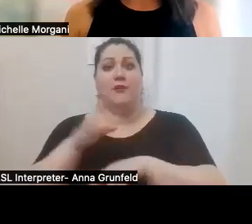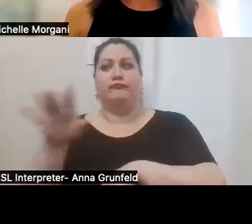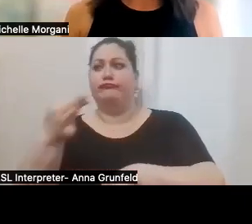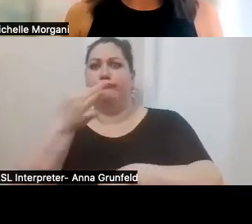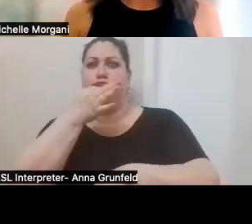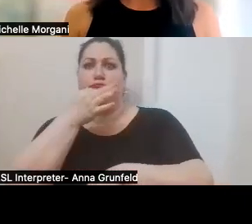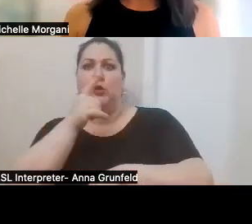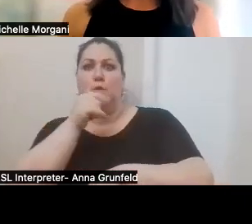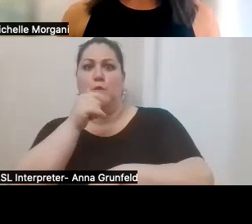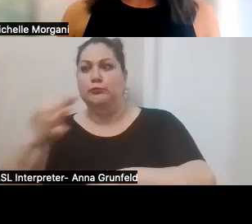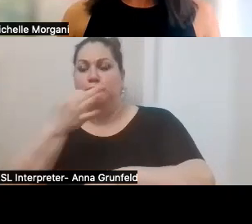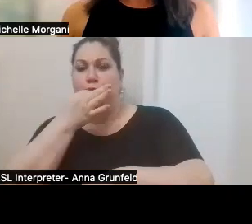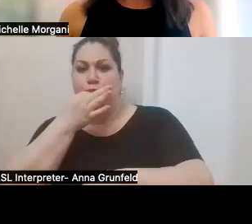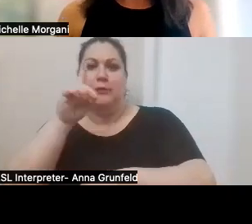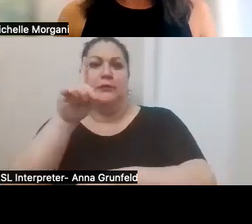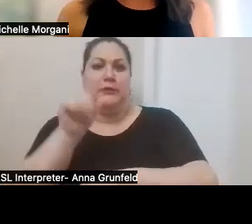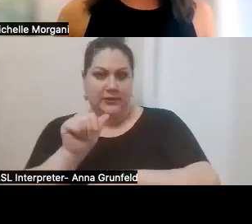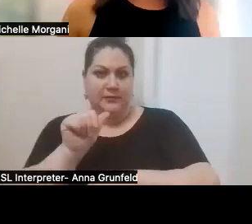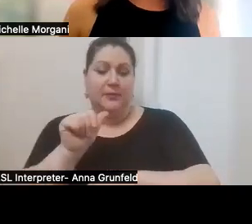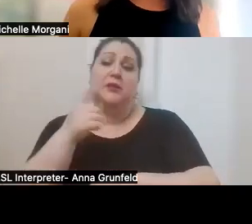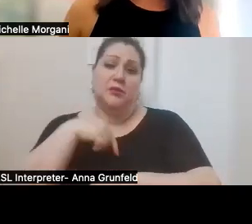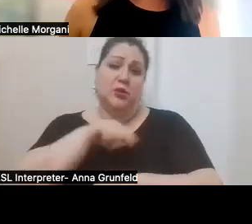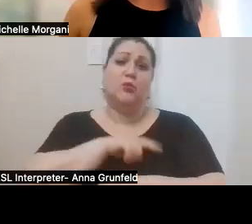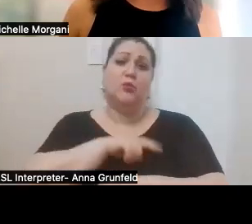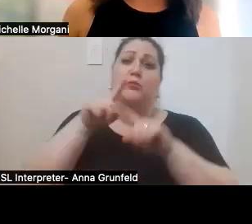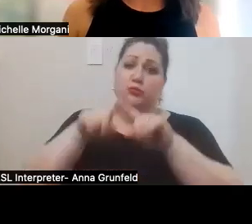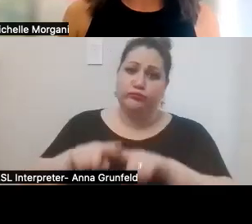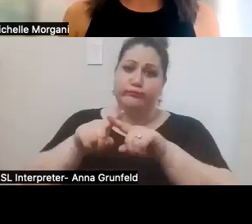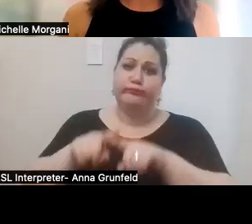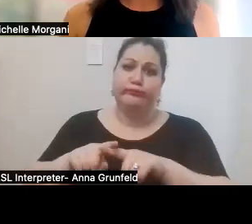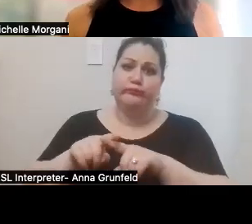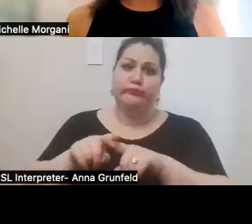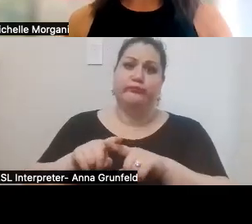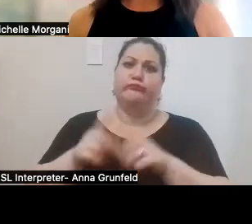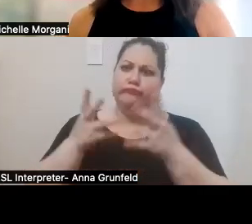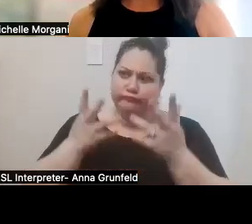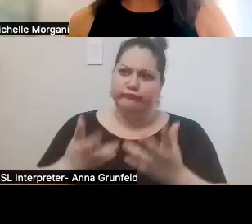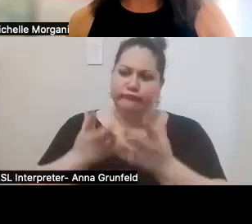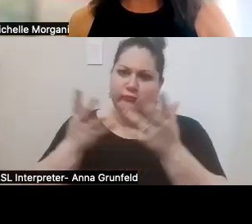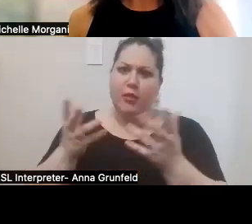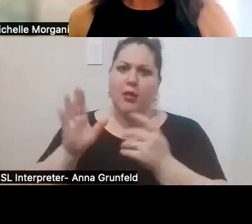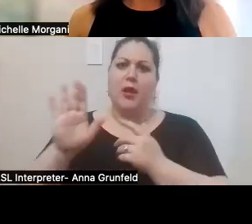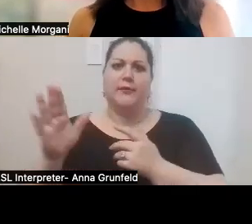So, we do rely heavily on those experts to share with us the considerations and